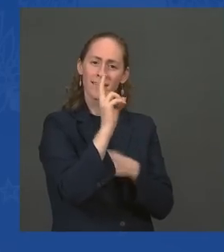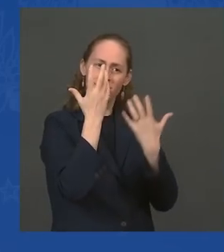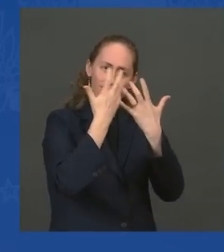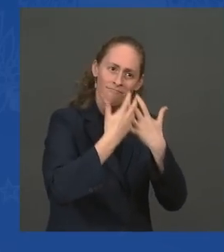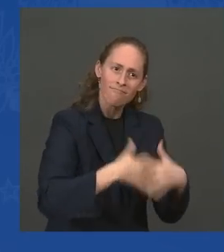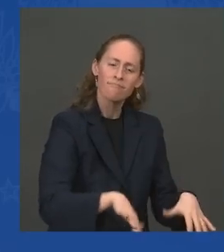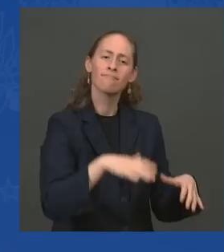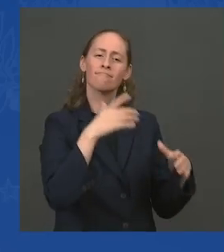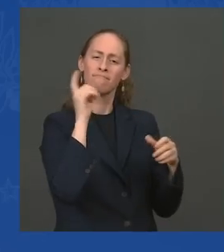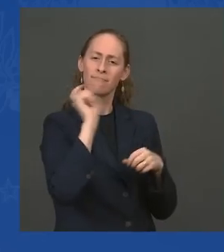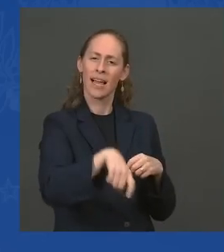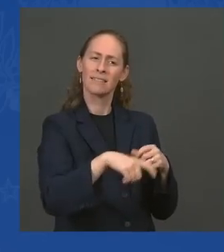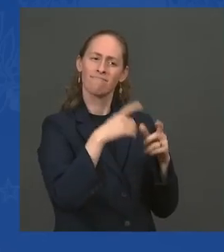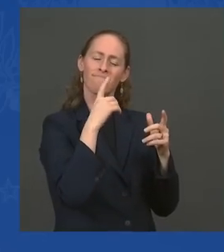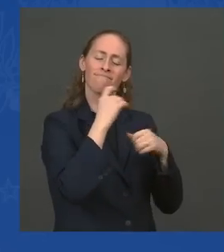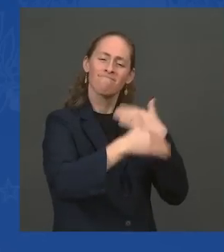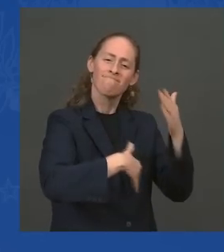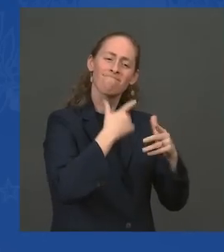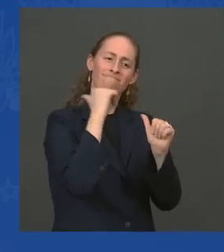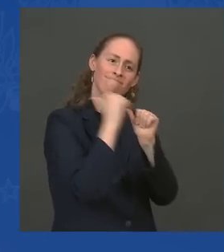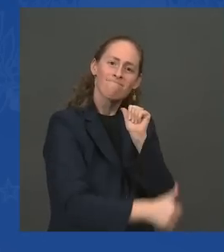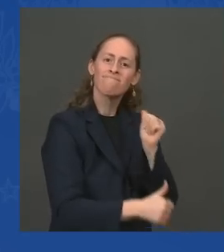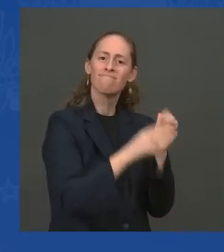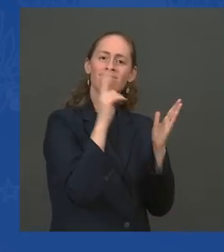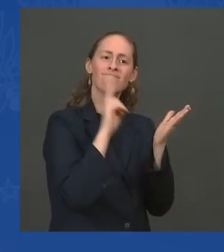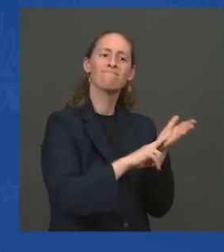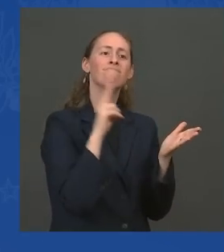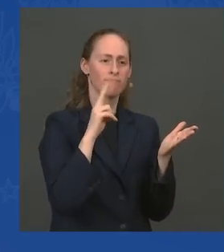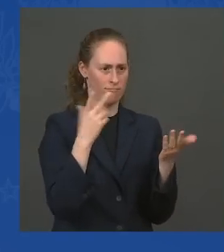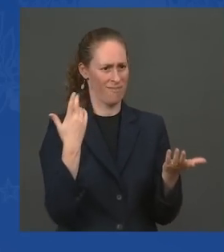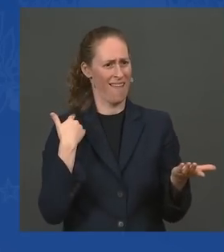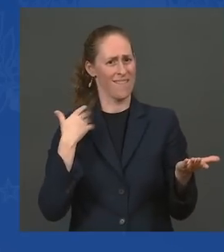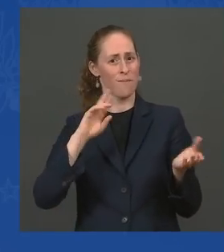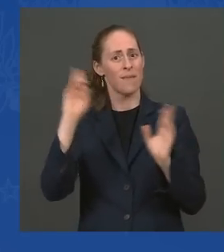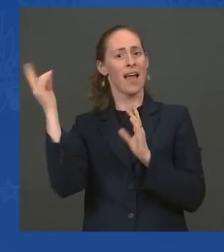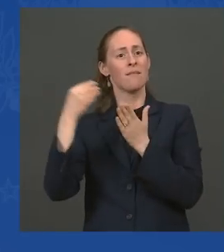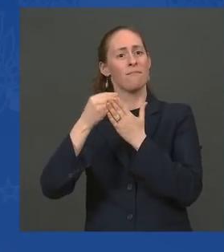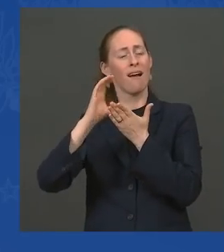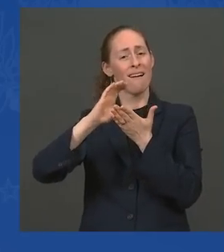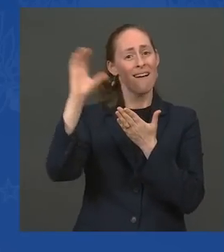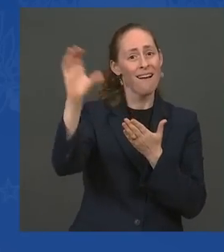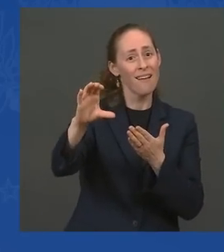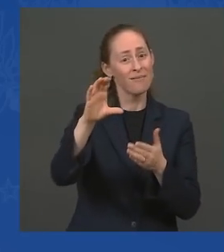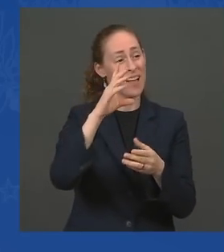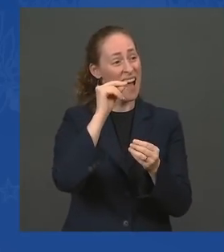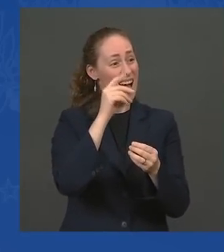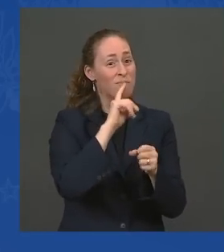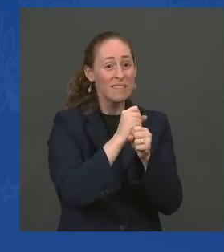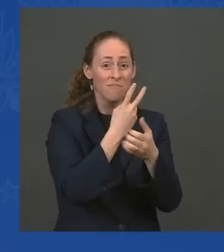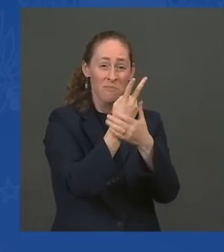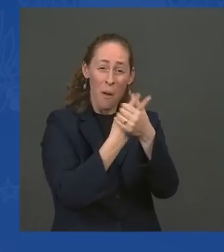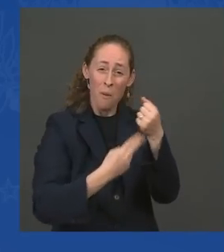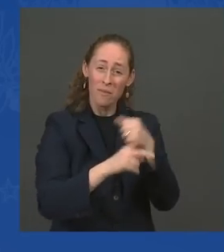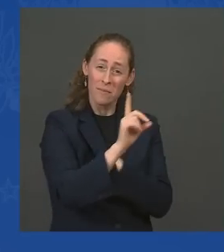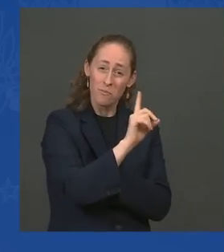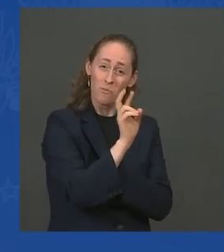A bill with real funding and you got bipartisan votes also. Thank you, Mr. President, for standing up